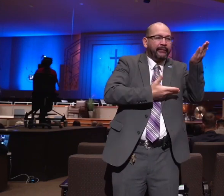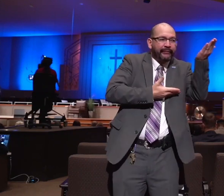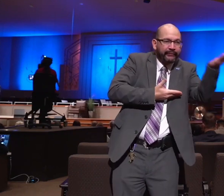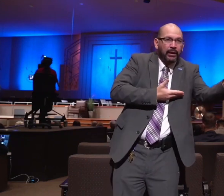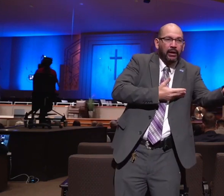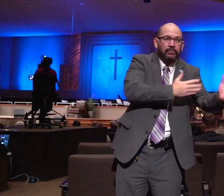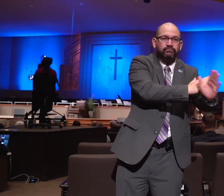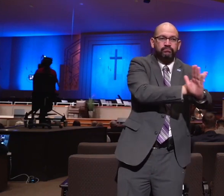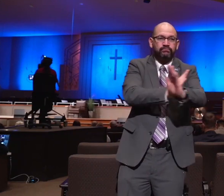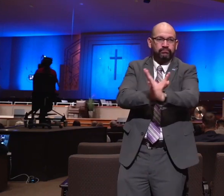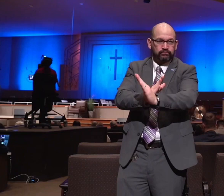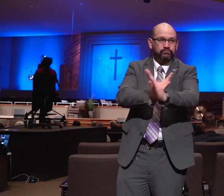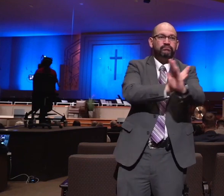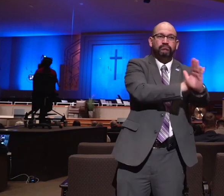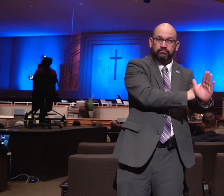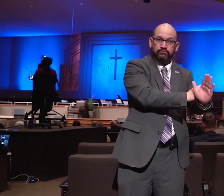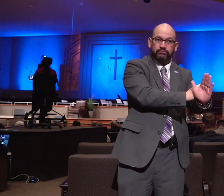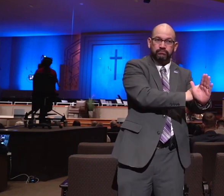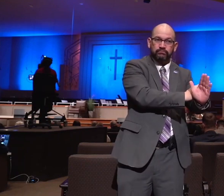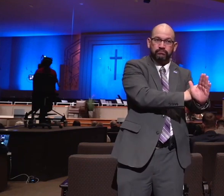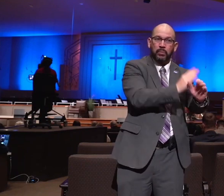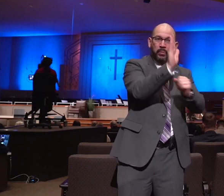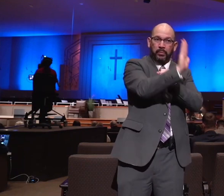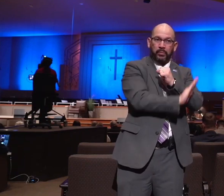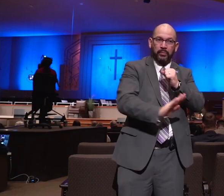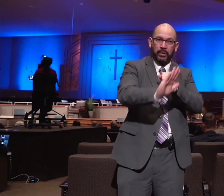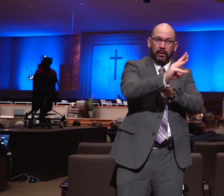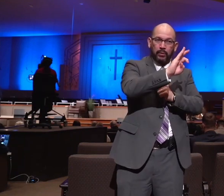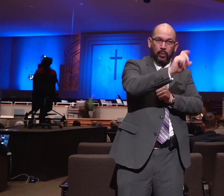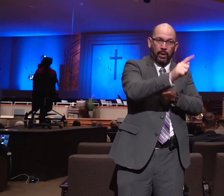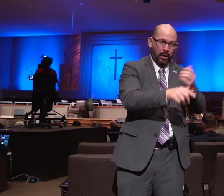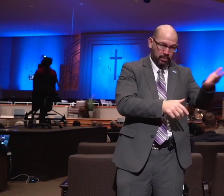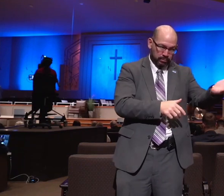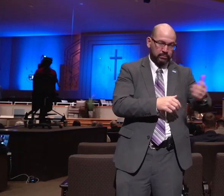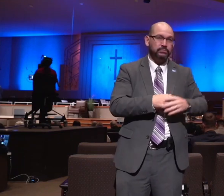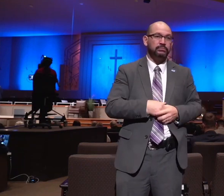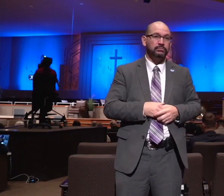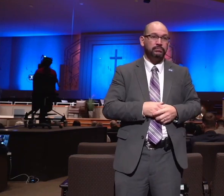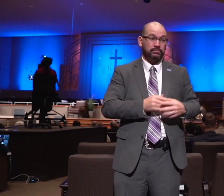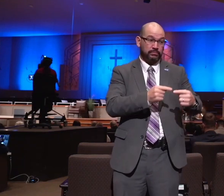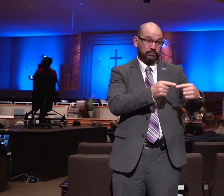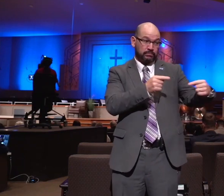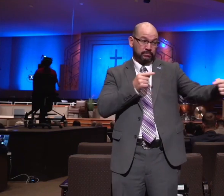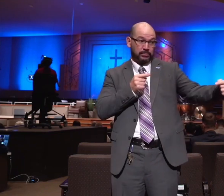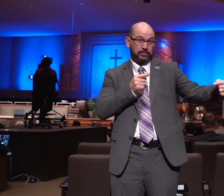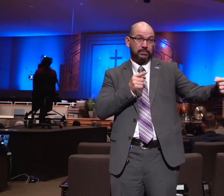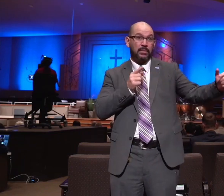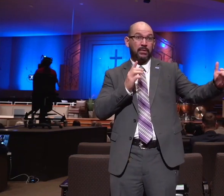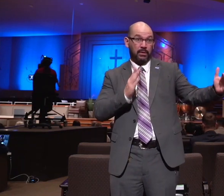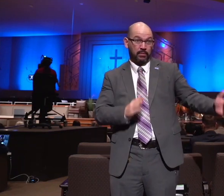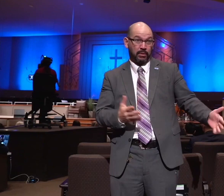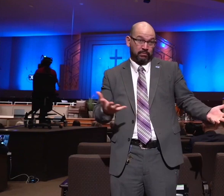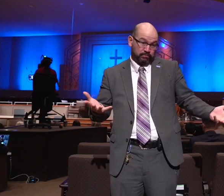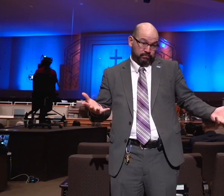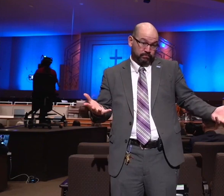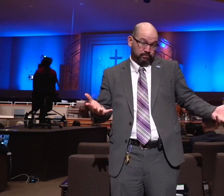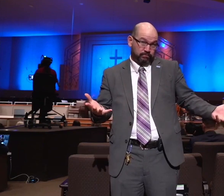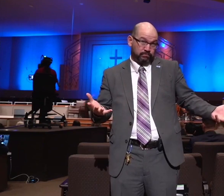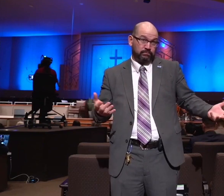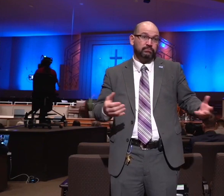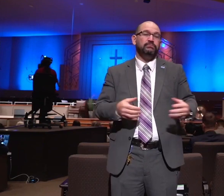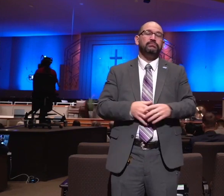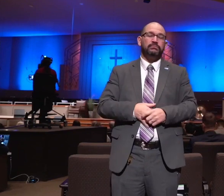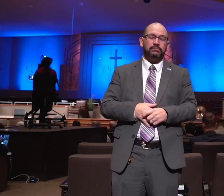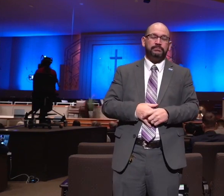that's a military outpost